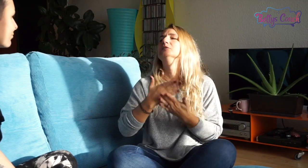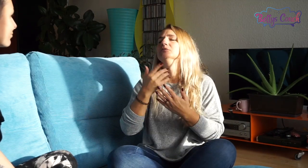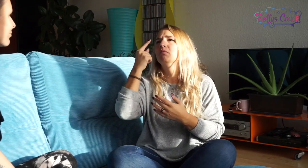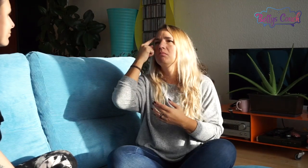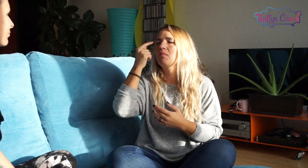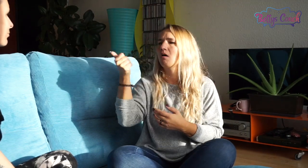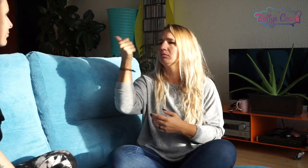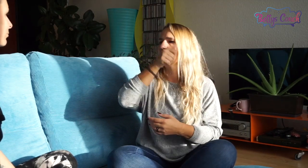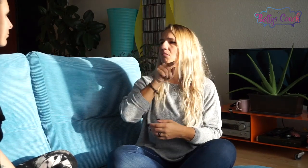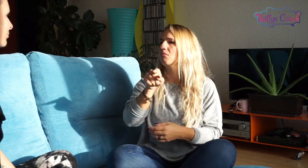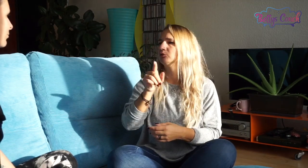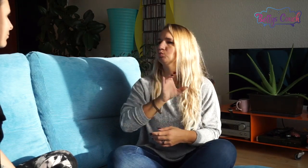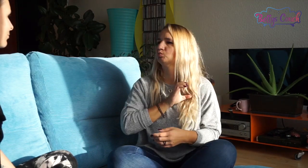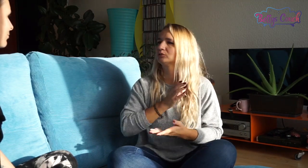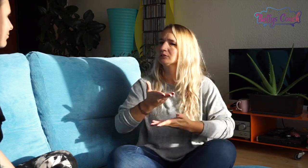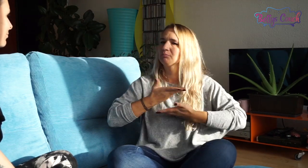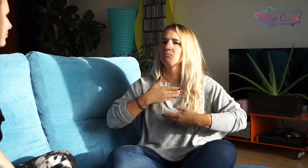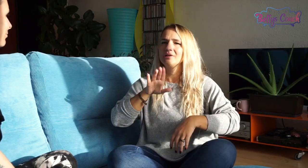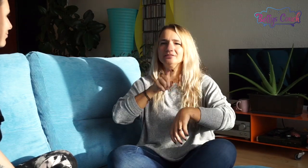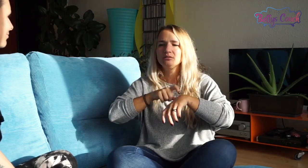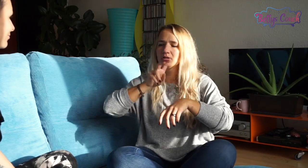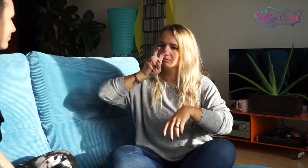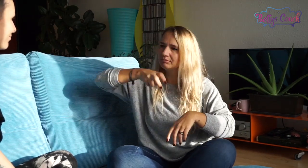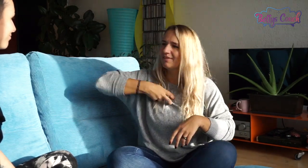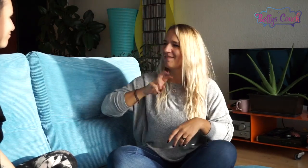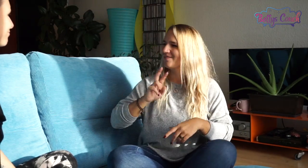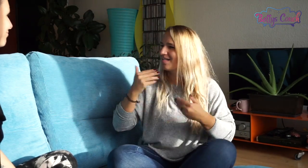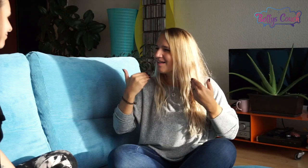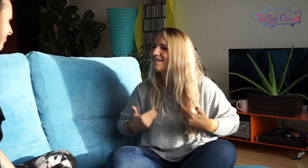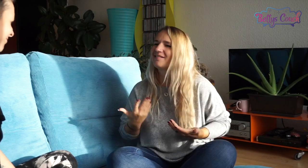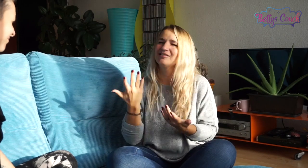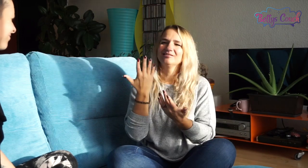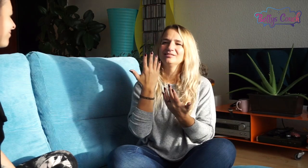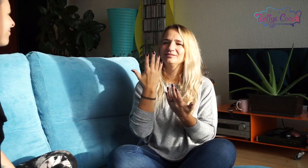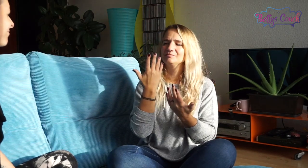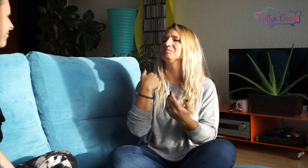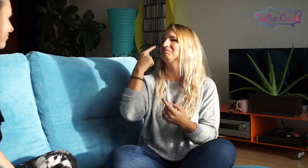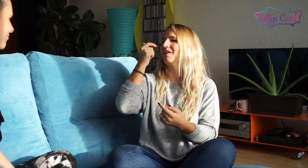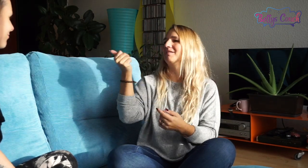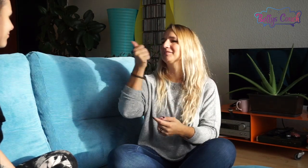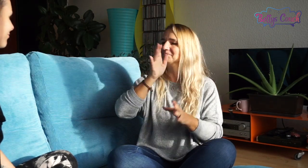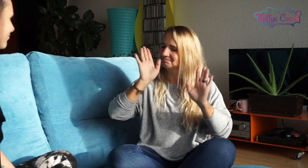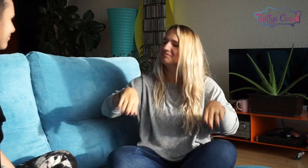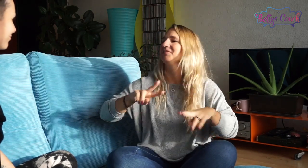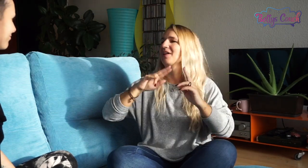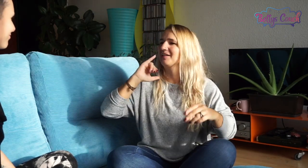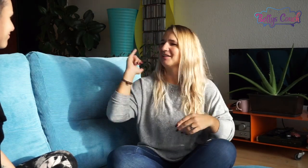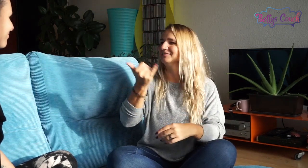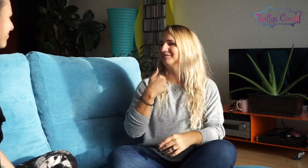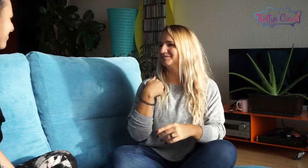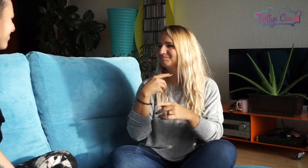So I decided to take a 1-year trip around the world in order to take the time to reflect on myself and to see who I really am.